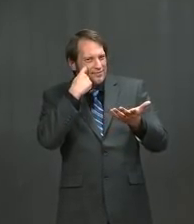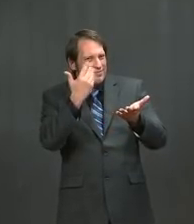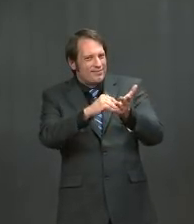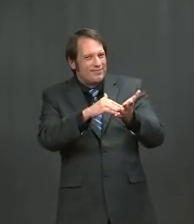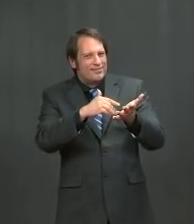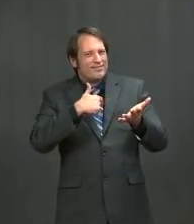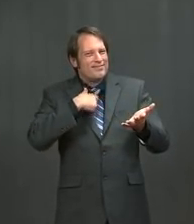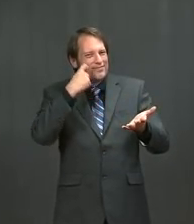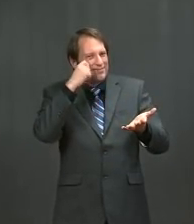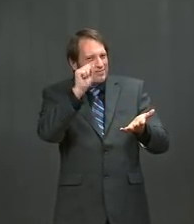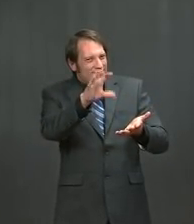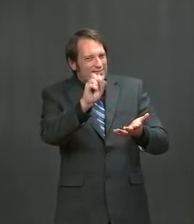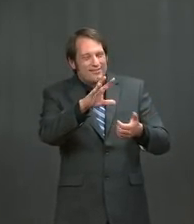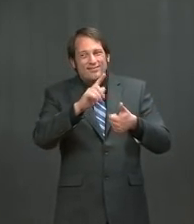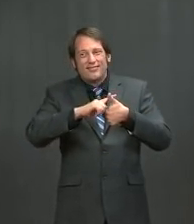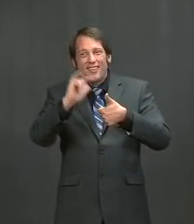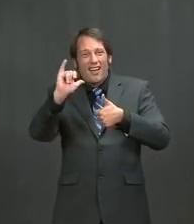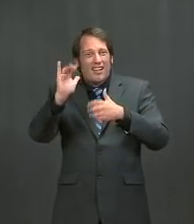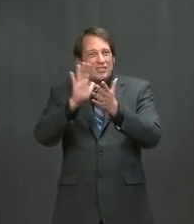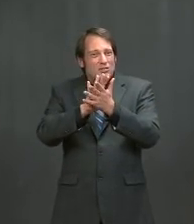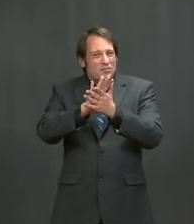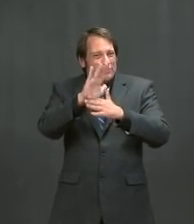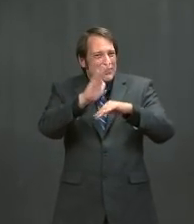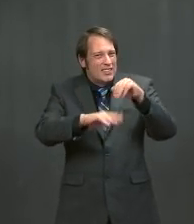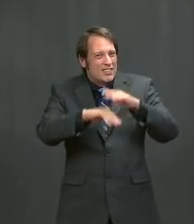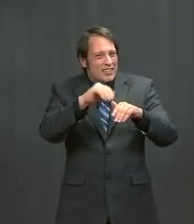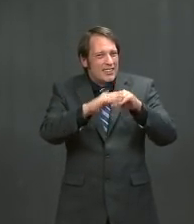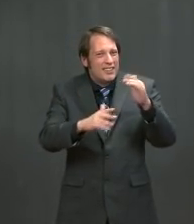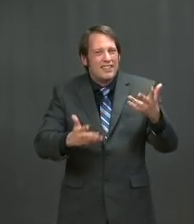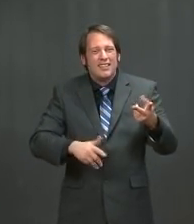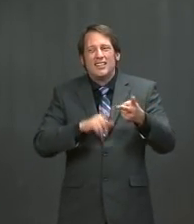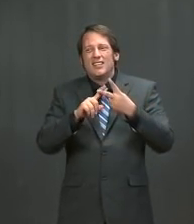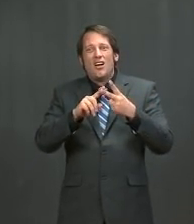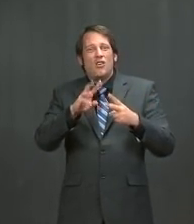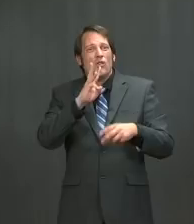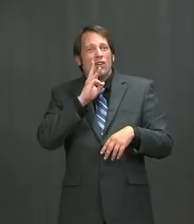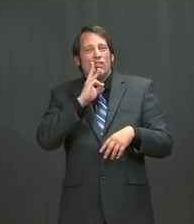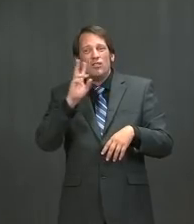It is rebuilding our nation's waterways. It is ensuring that we can rebuild pipes